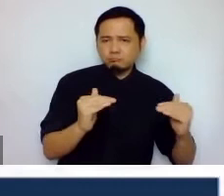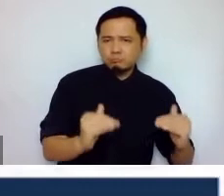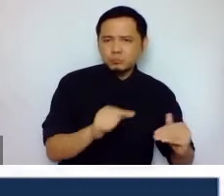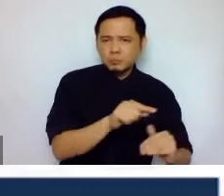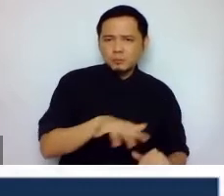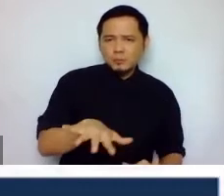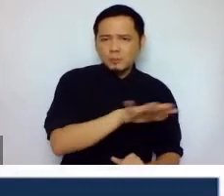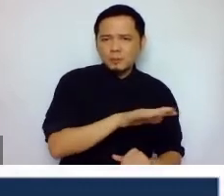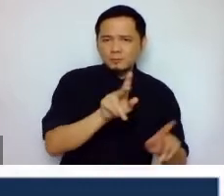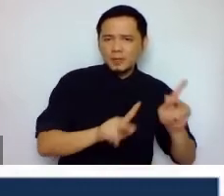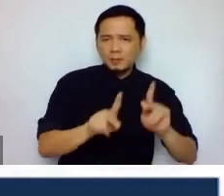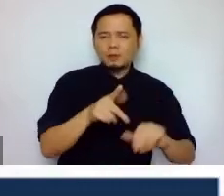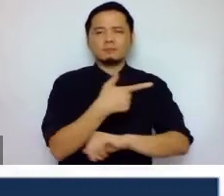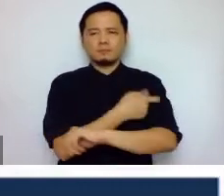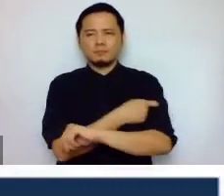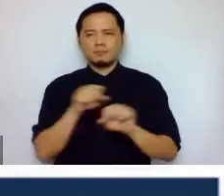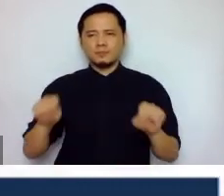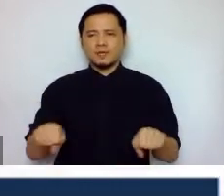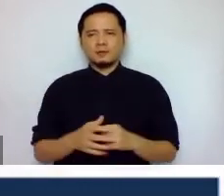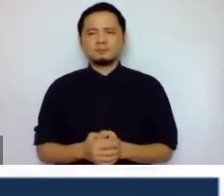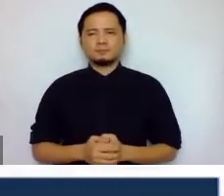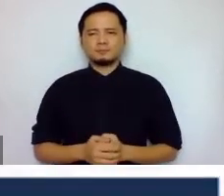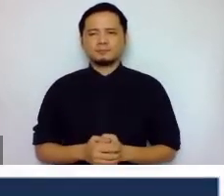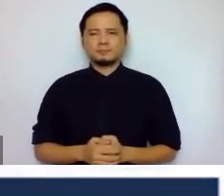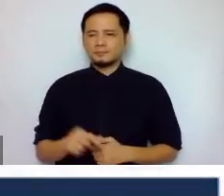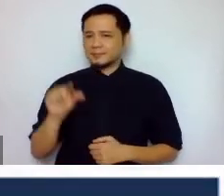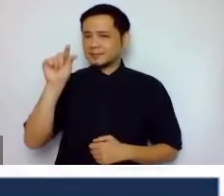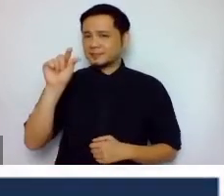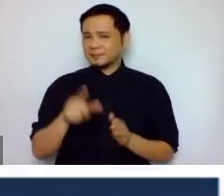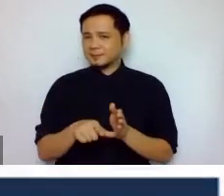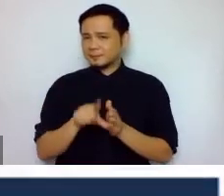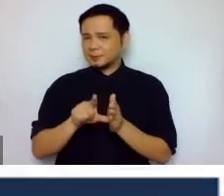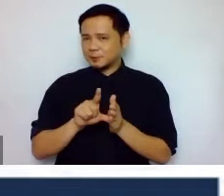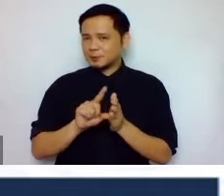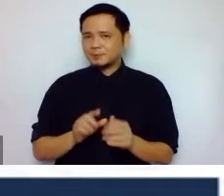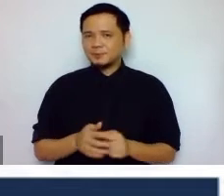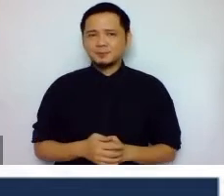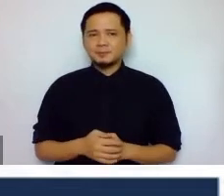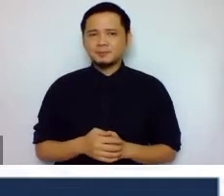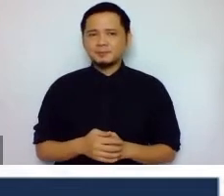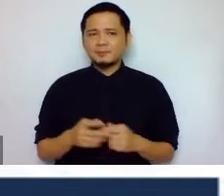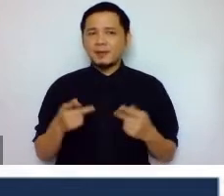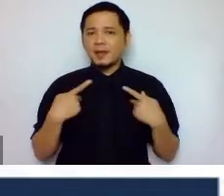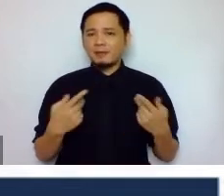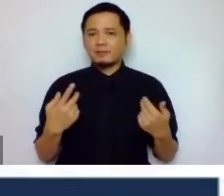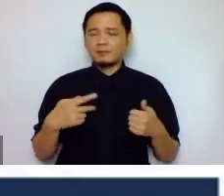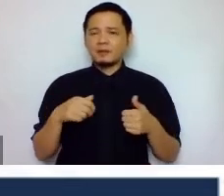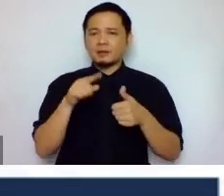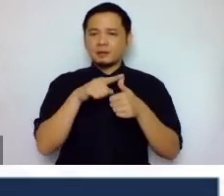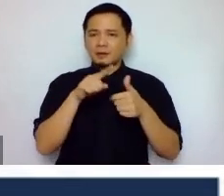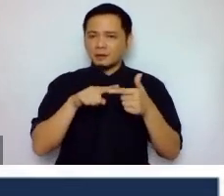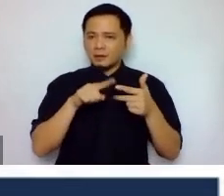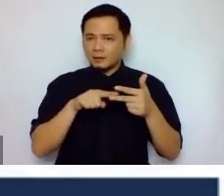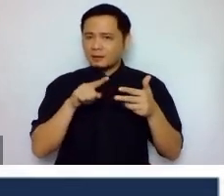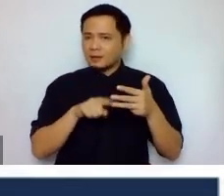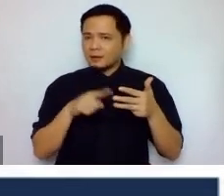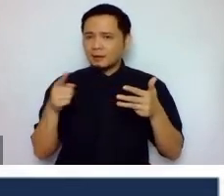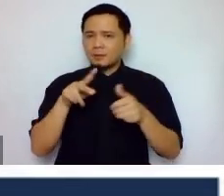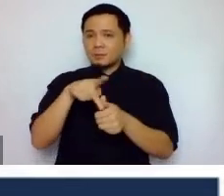So just a short review again, the master listing or targeting of vaccines for COVID-19 has already covered this.